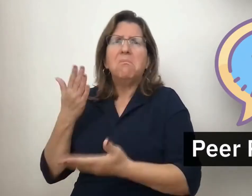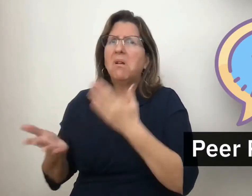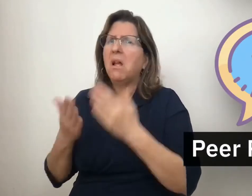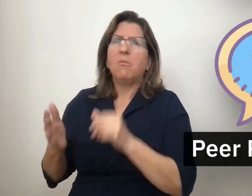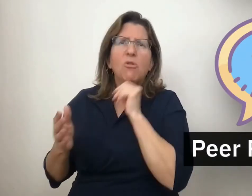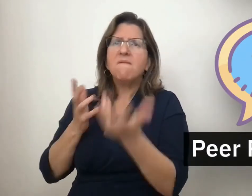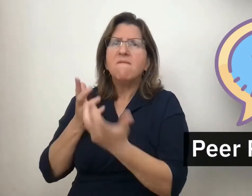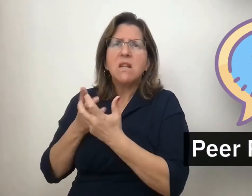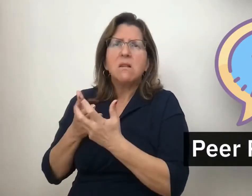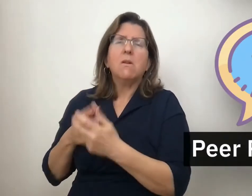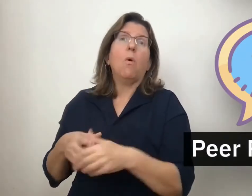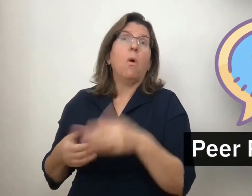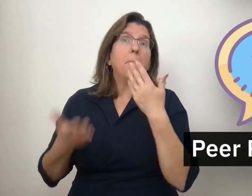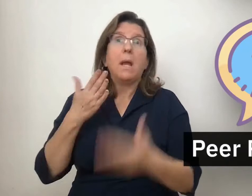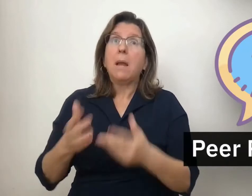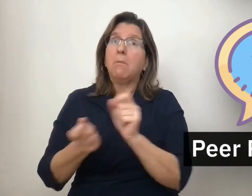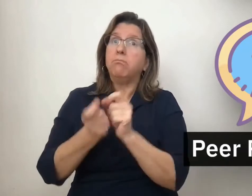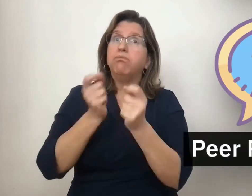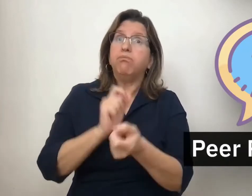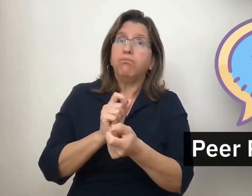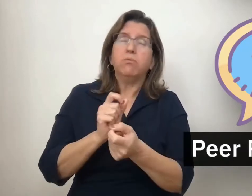as a means to consider and reflect on